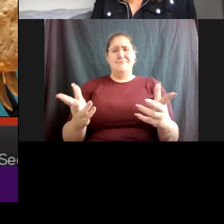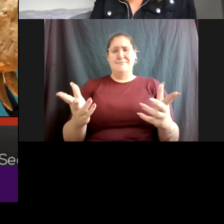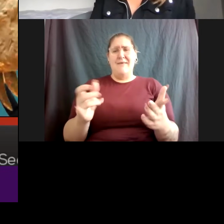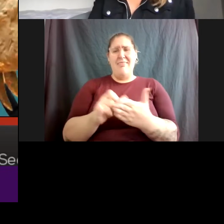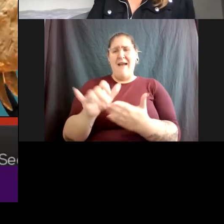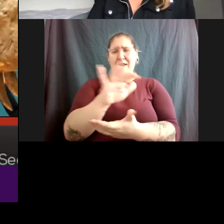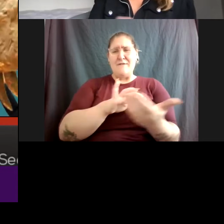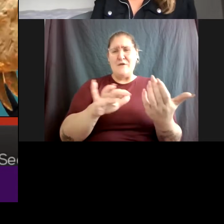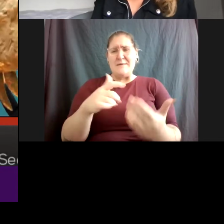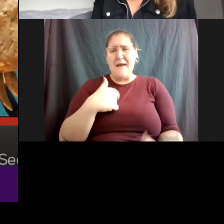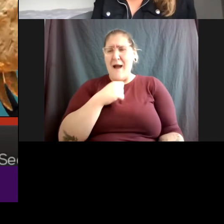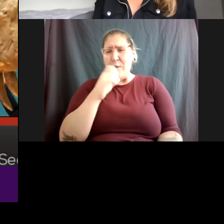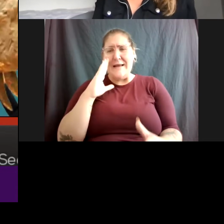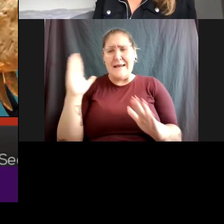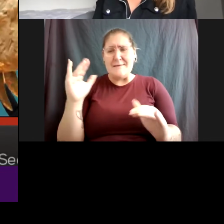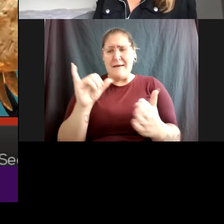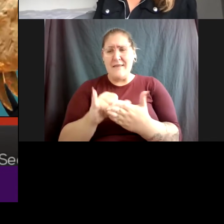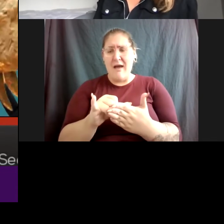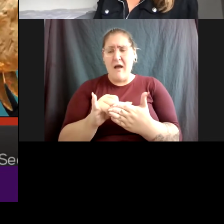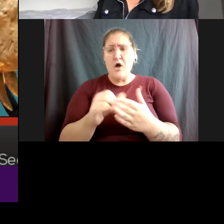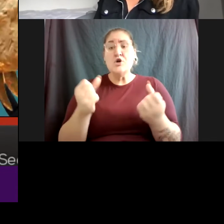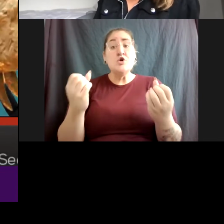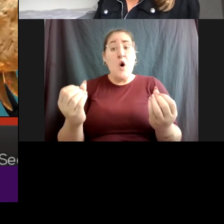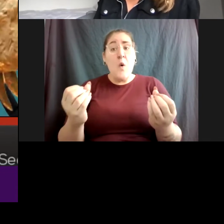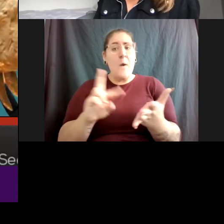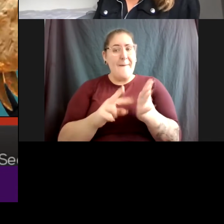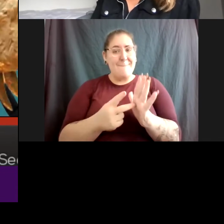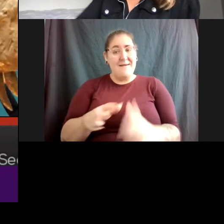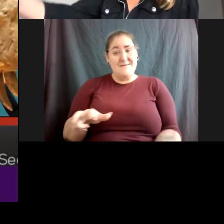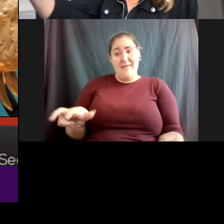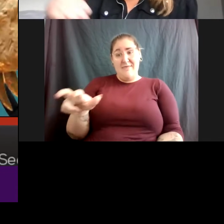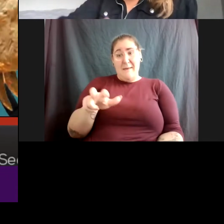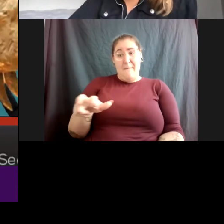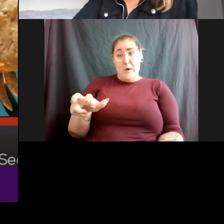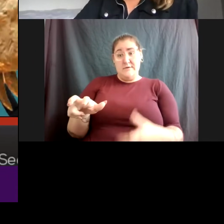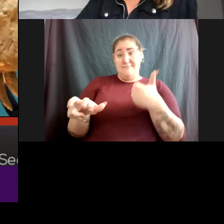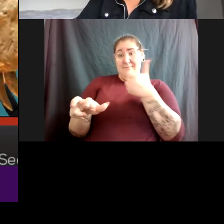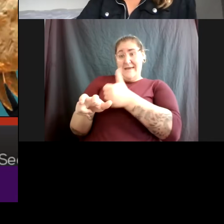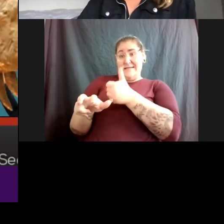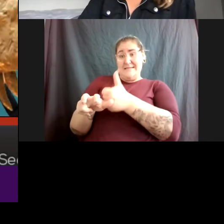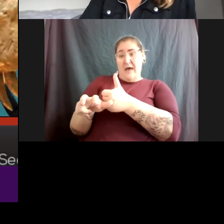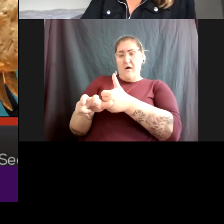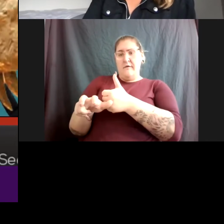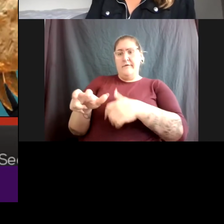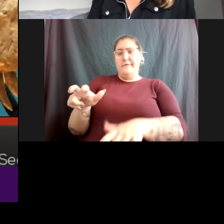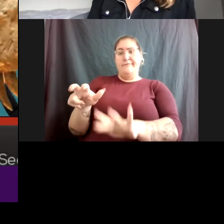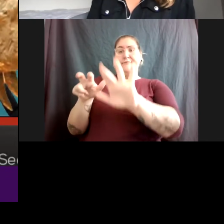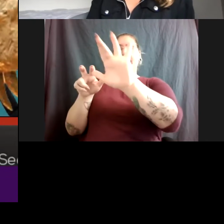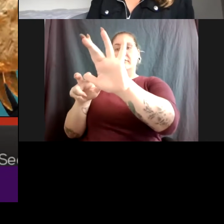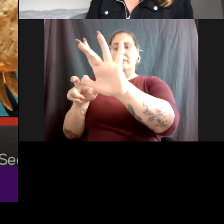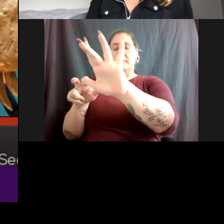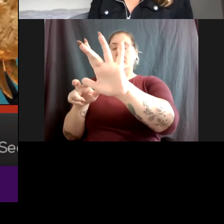the mouse has moved over the advert, which has pushed the main content down the page.